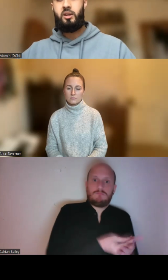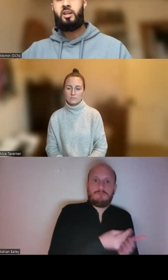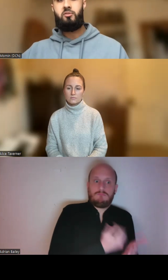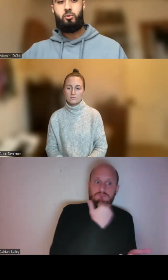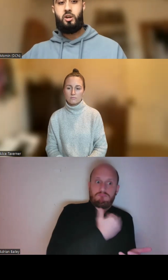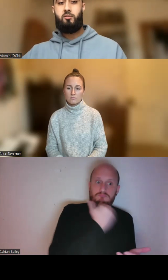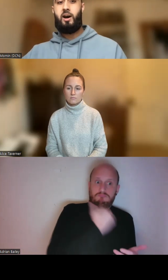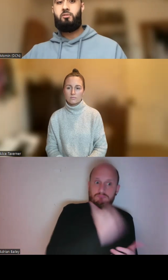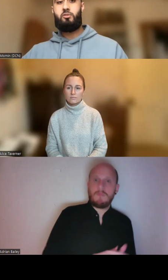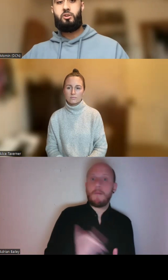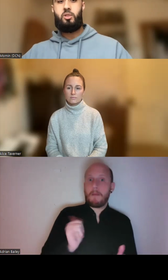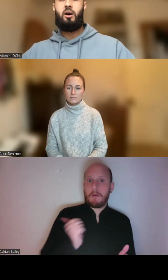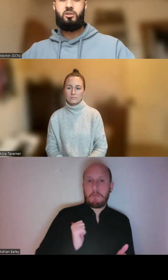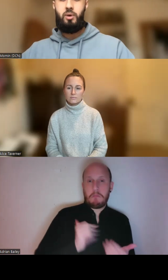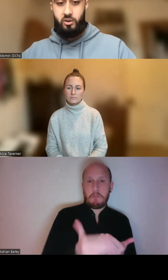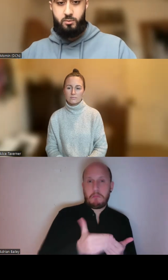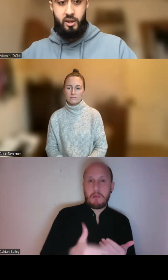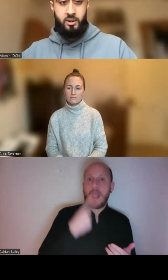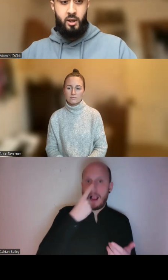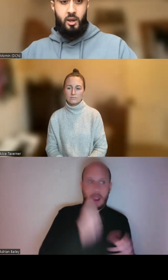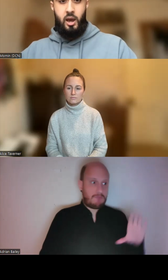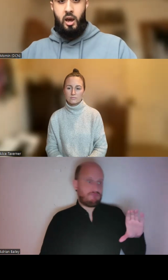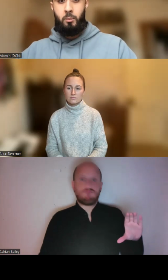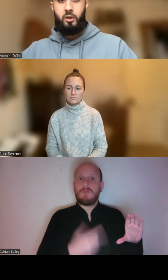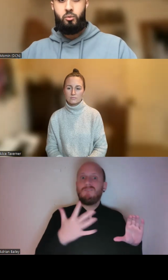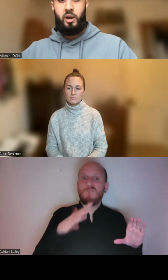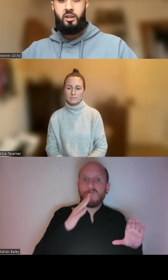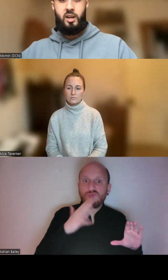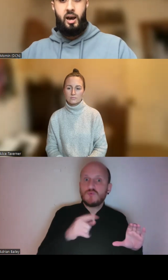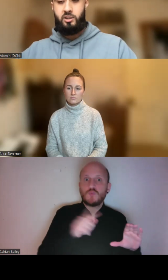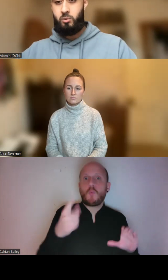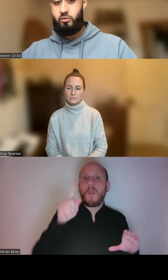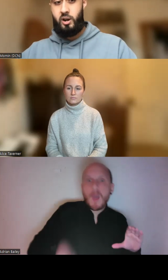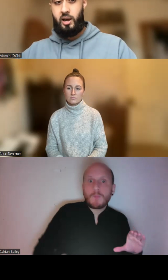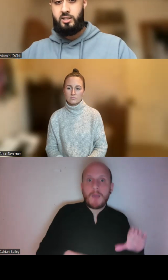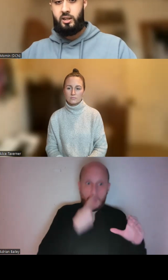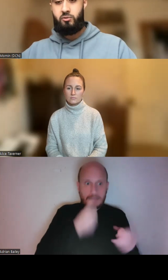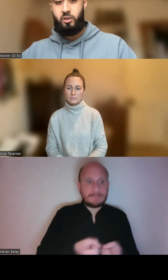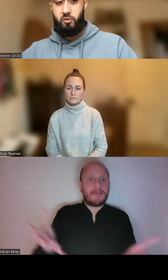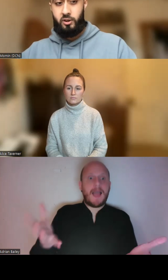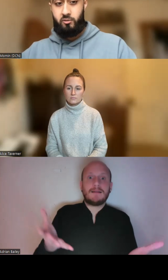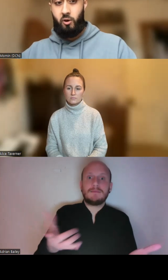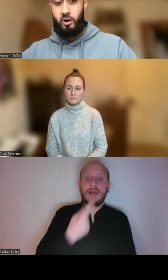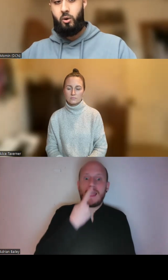in the near future £500 to £1,000 to spend. You might need to hire someone to run ads and you've got the funding for it